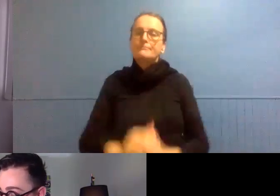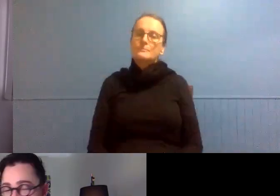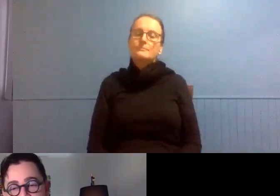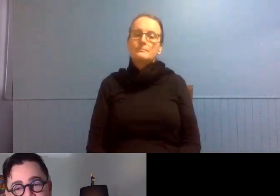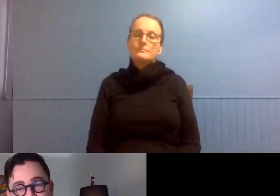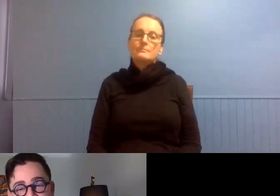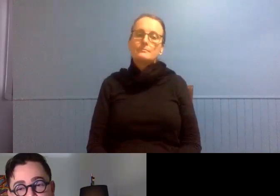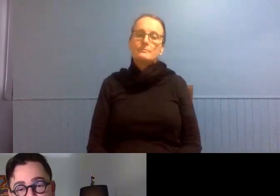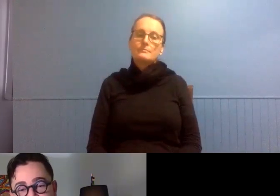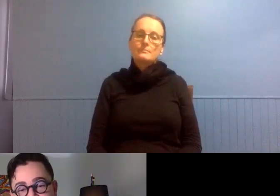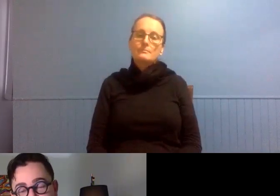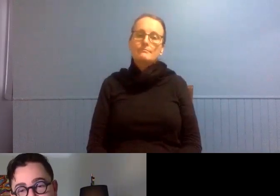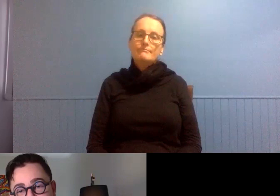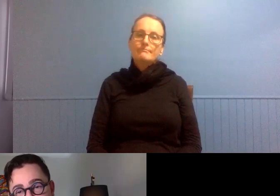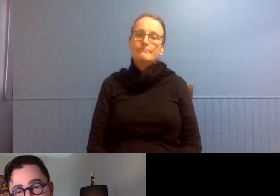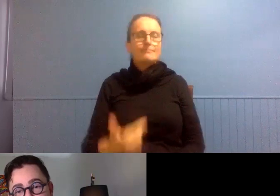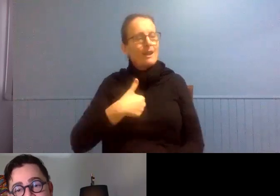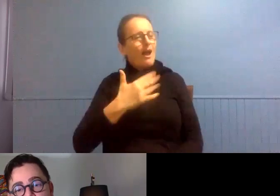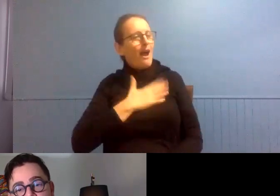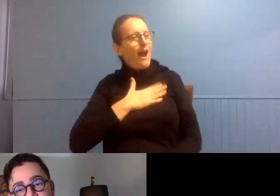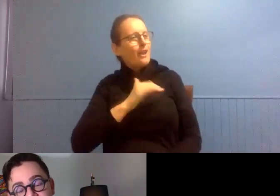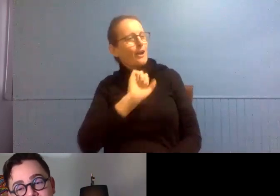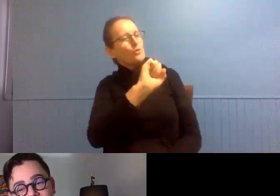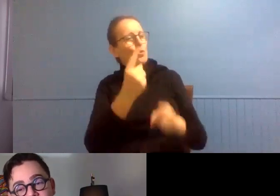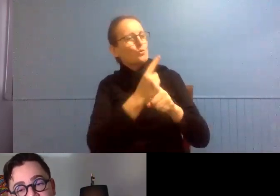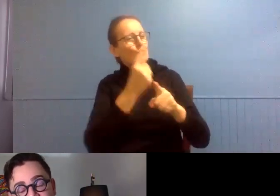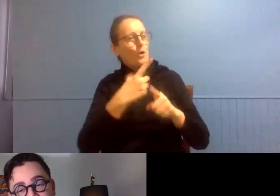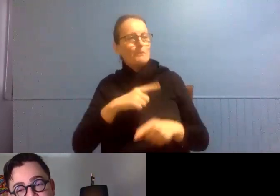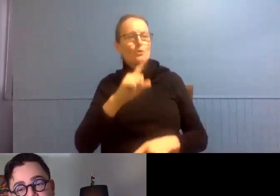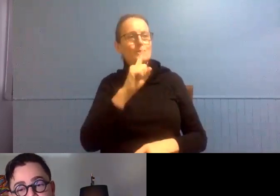What I liked about what you discussed is the power of being naive.